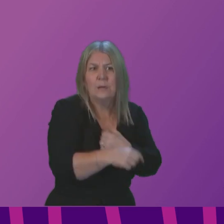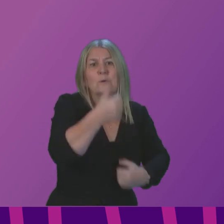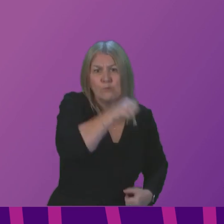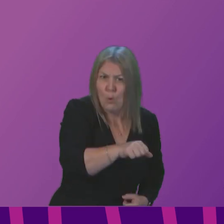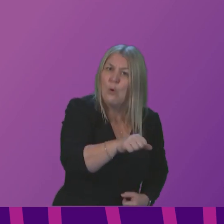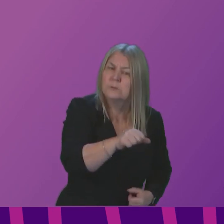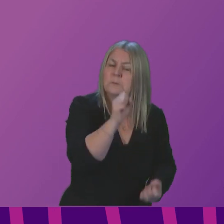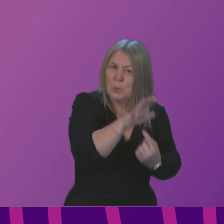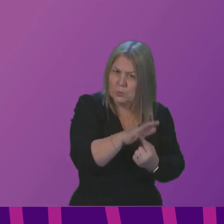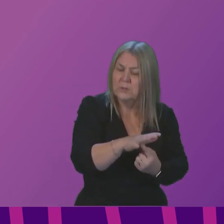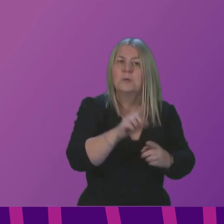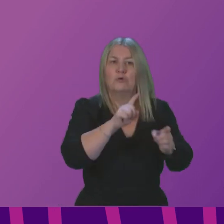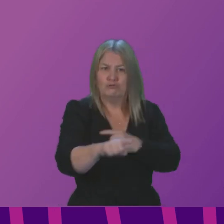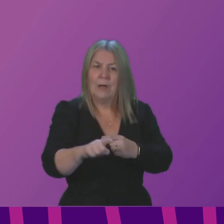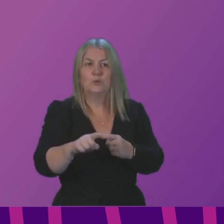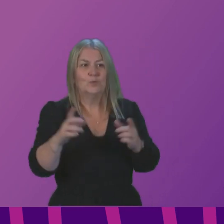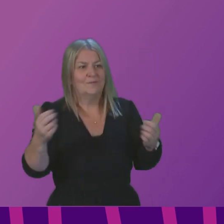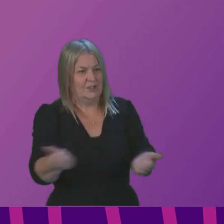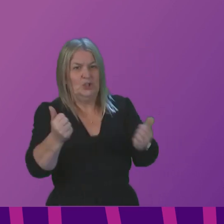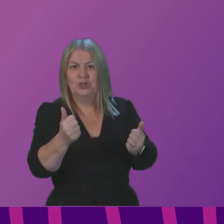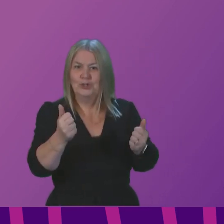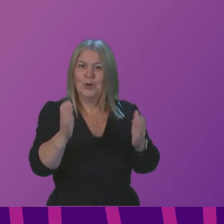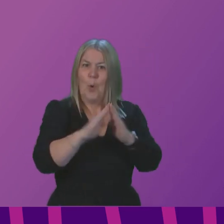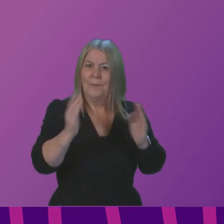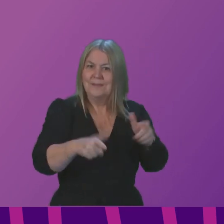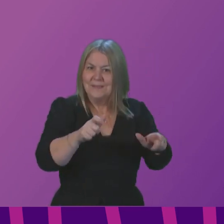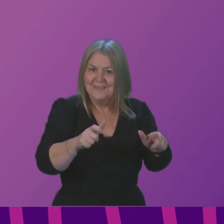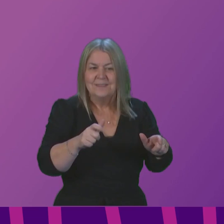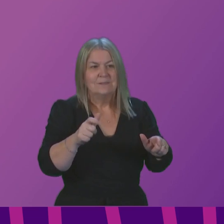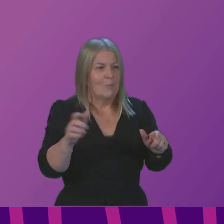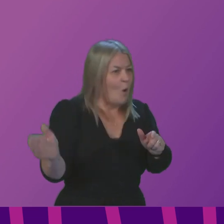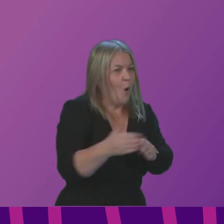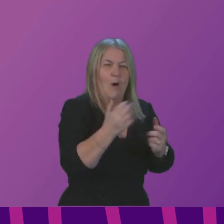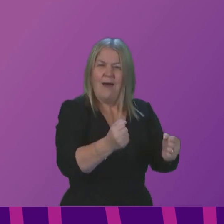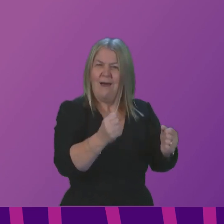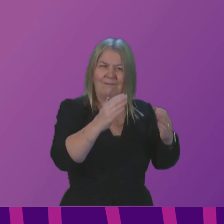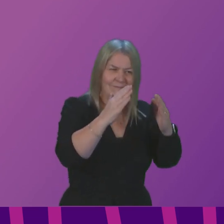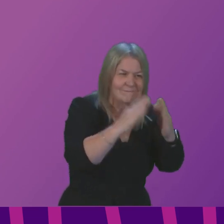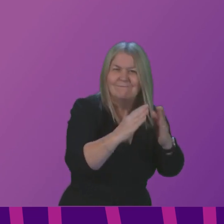end, homelessness. That point needs to be made.